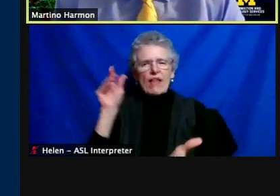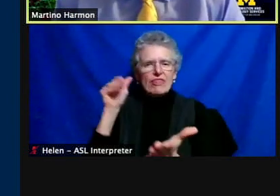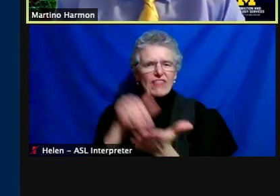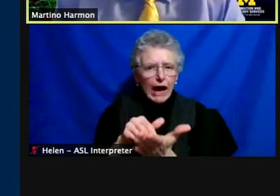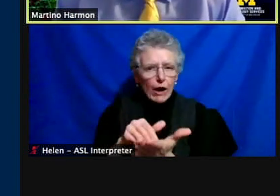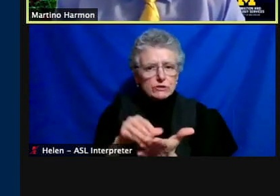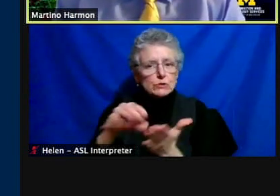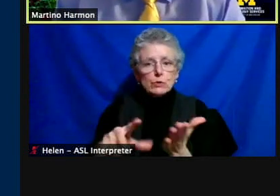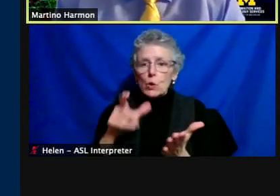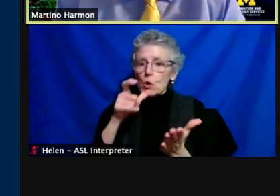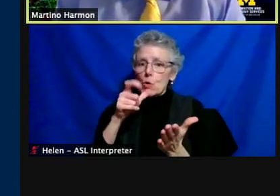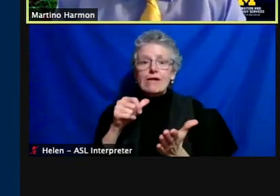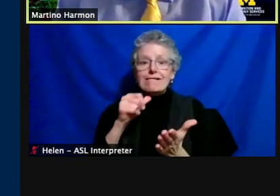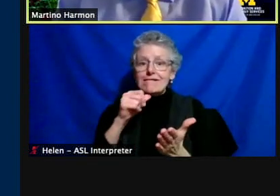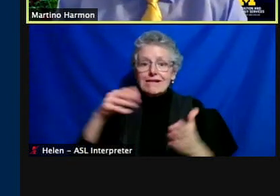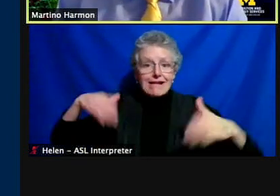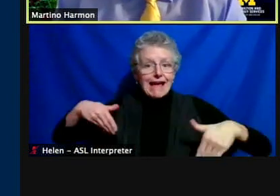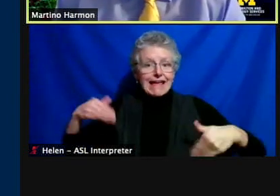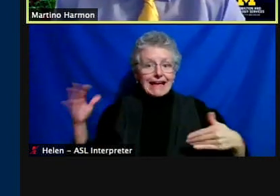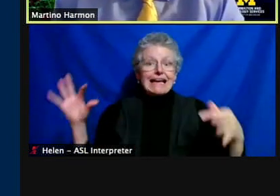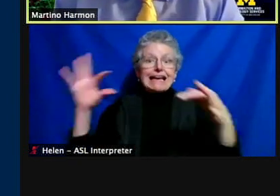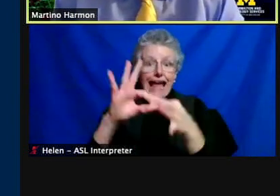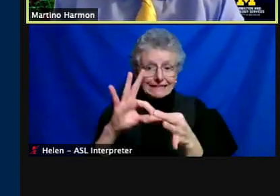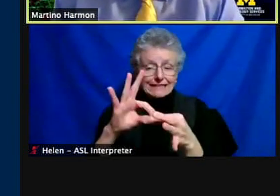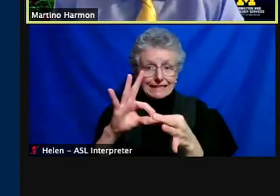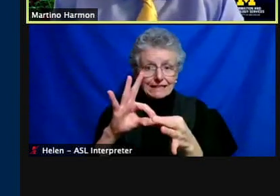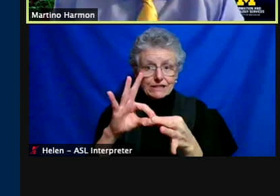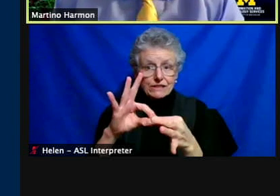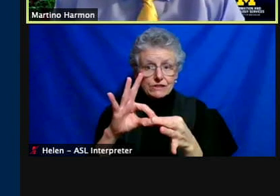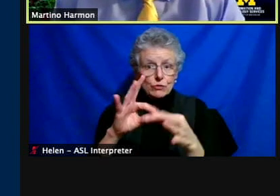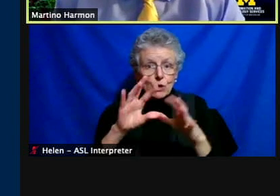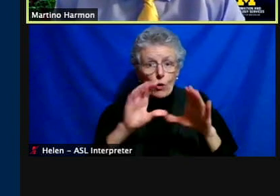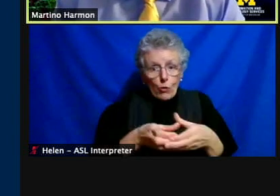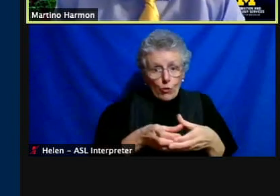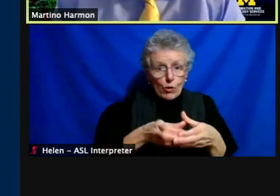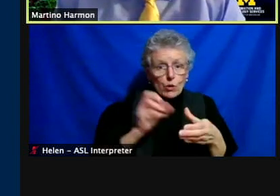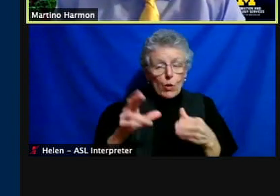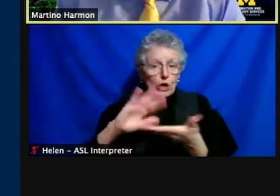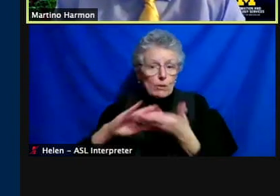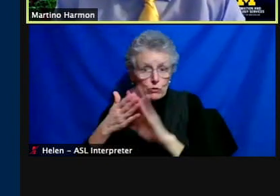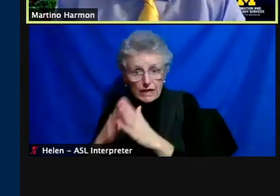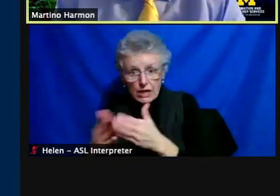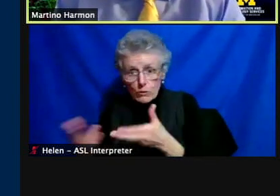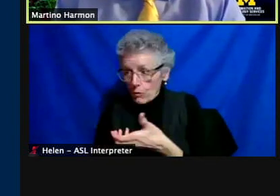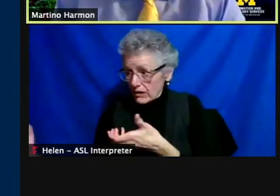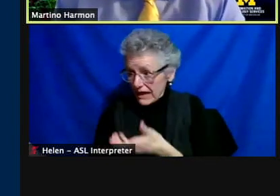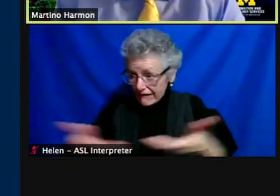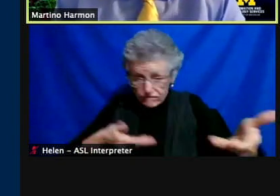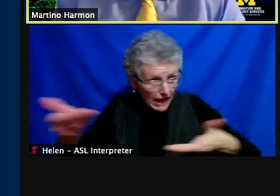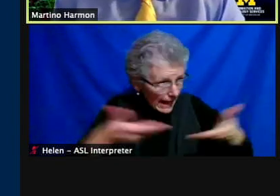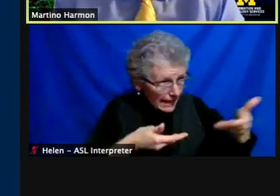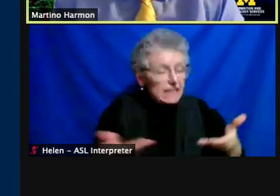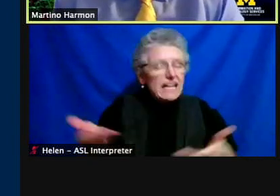who are not already connected to a cohort or a community. And they'll be invited to a brief conversation